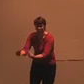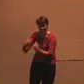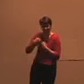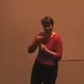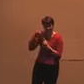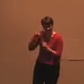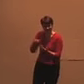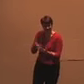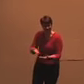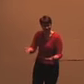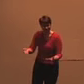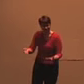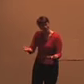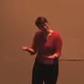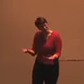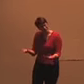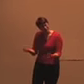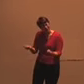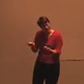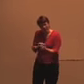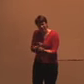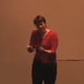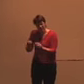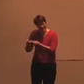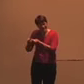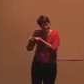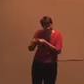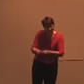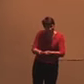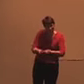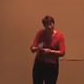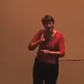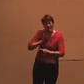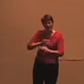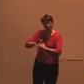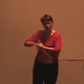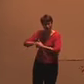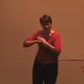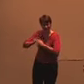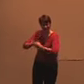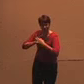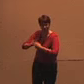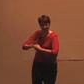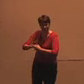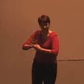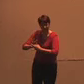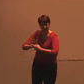So everything is depending on our relationship between the space and the body.